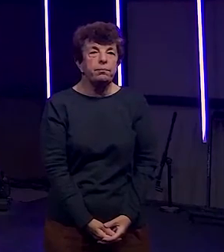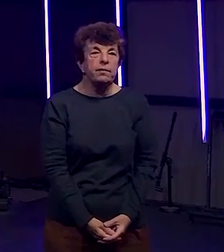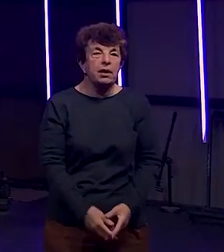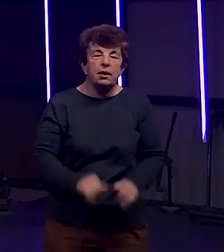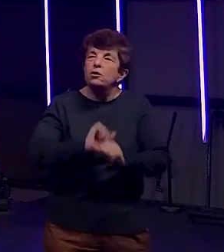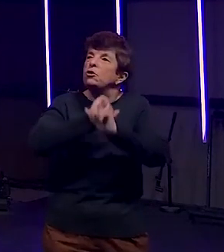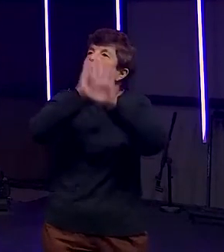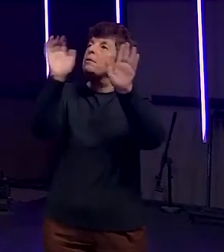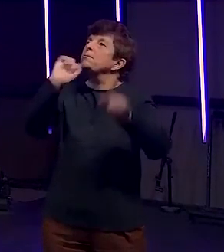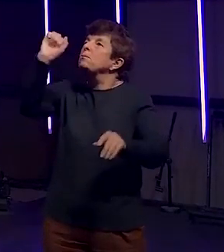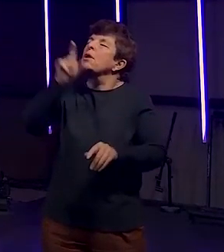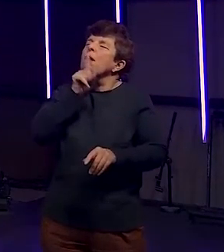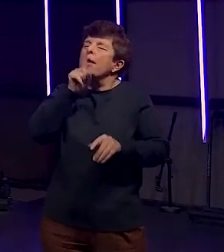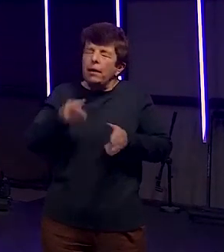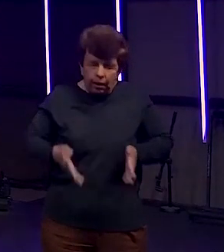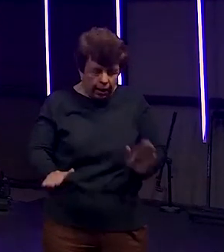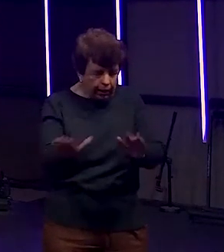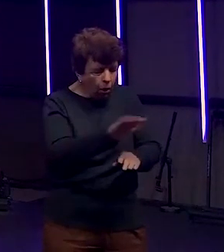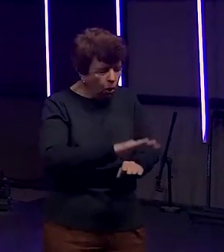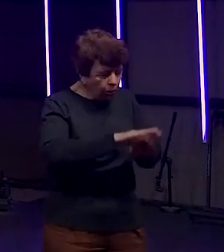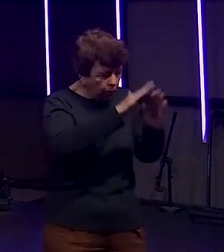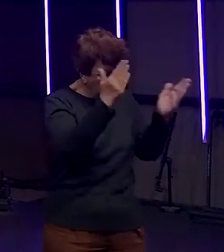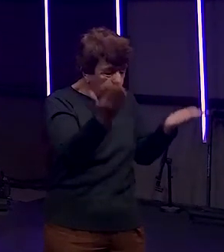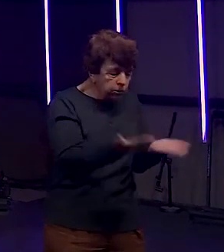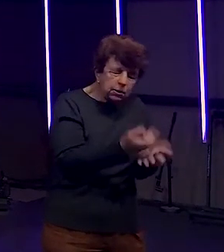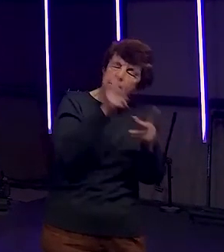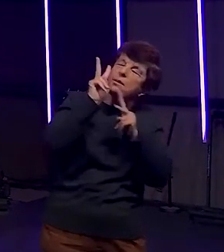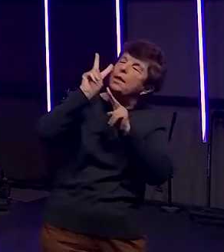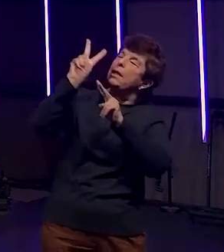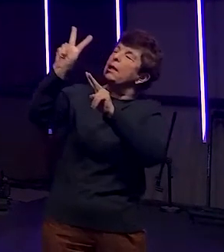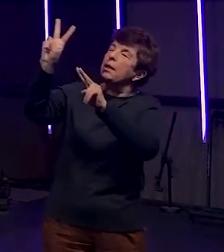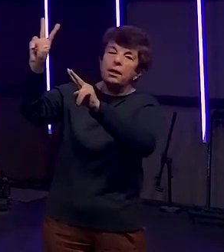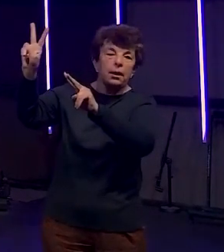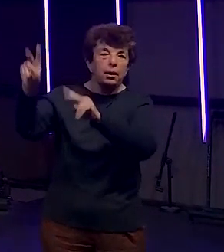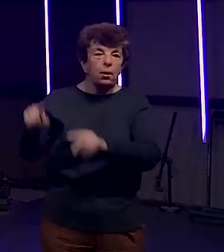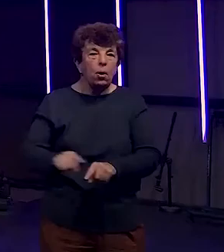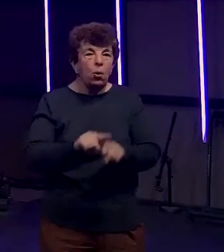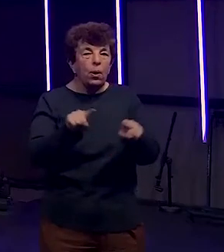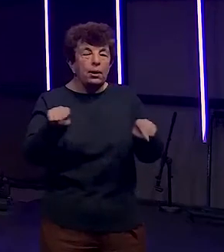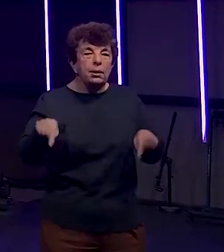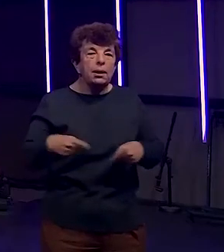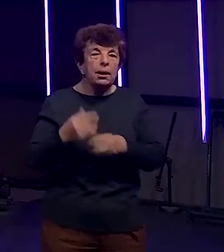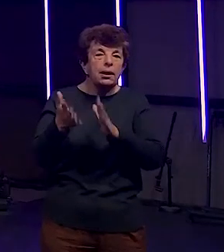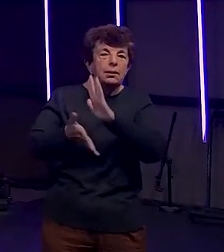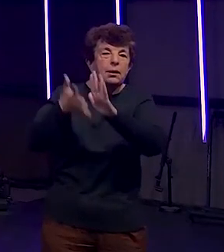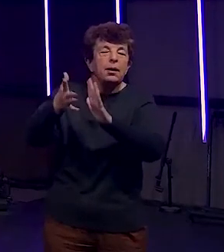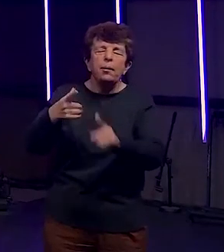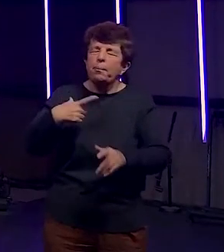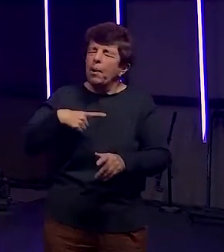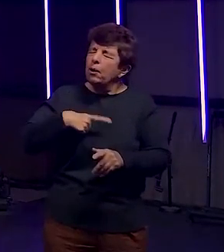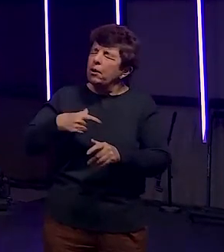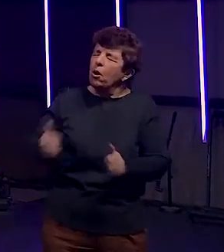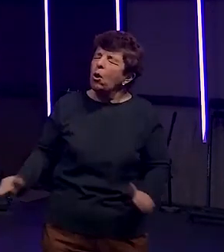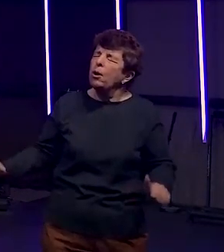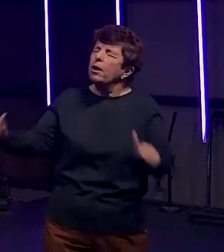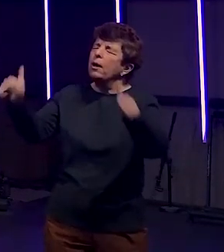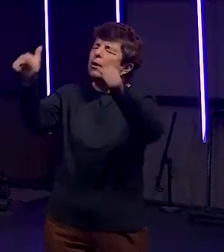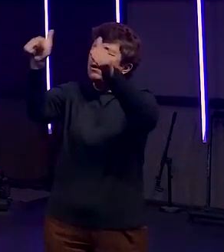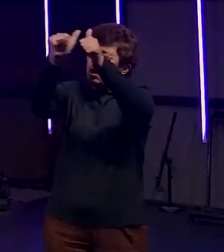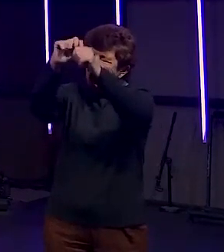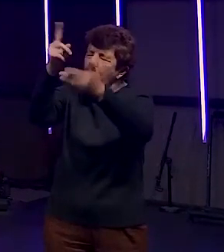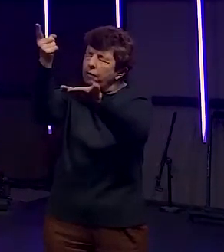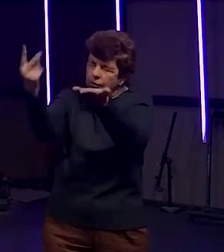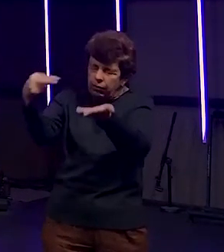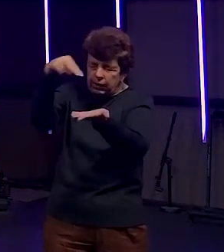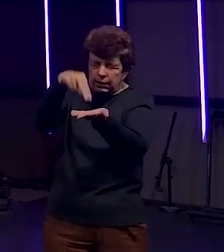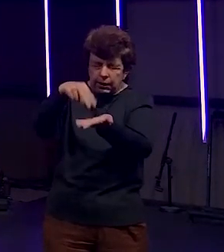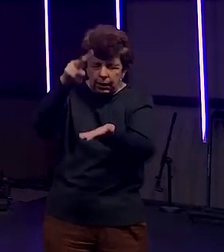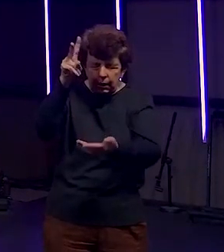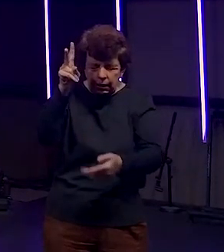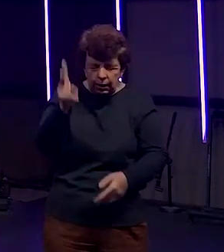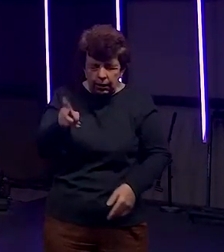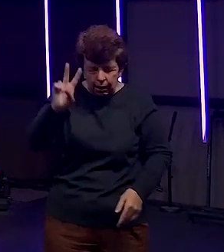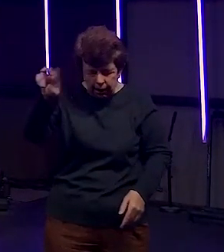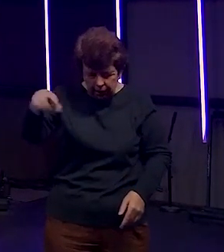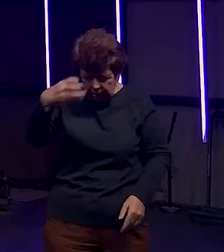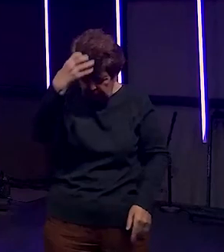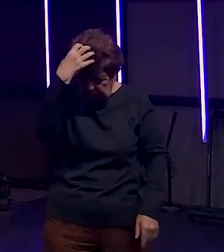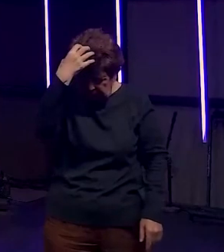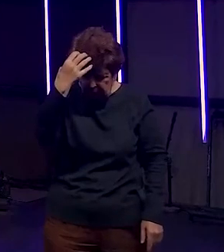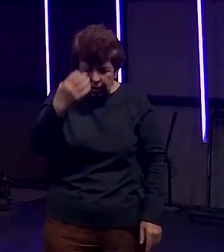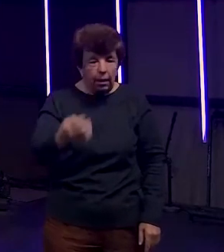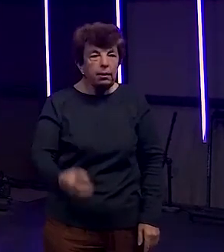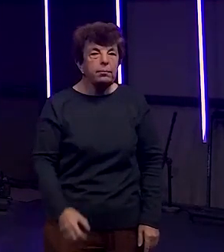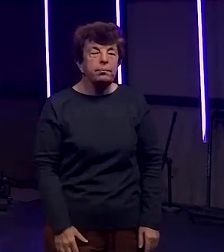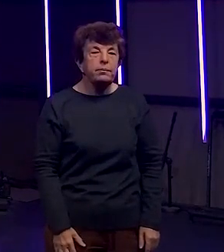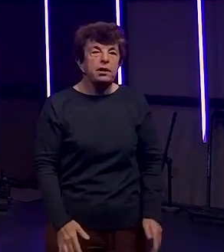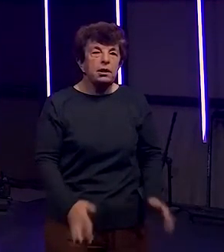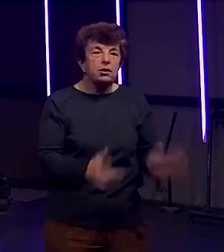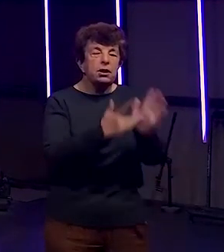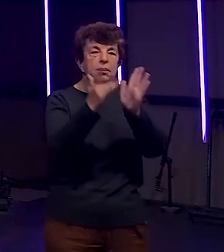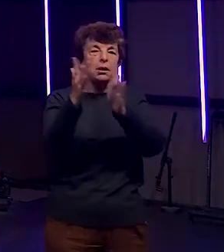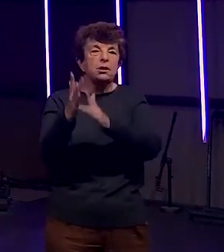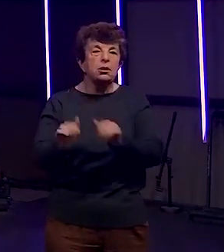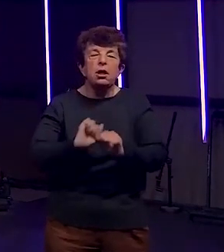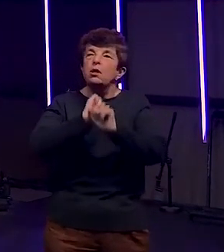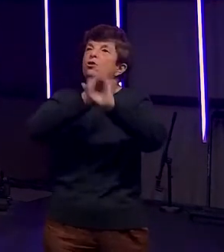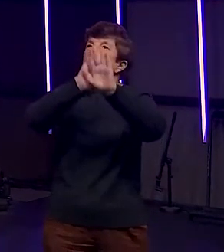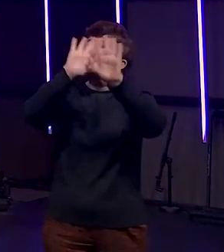the whole world see were singing for the glory of the risen King Jesus shine your